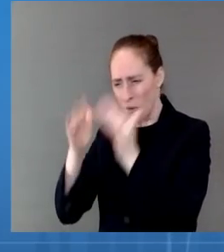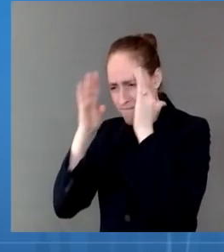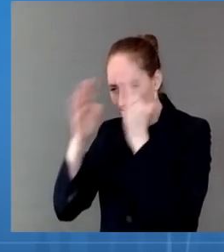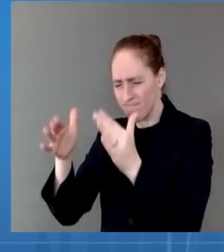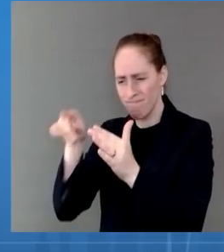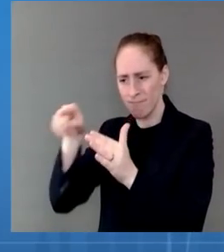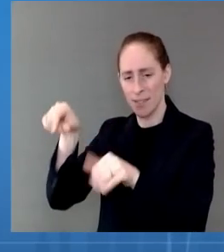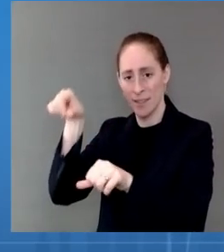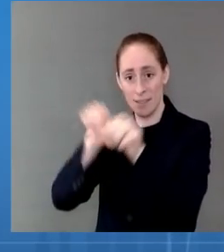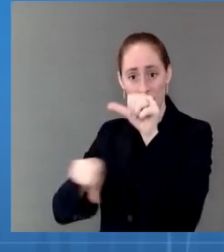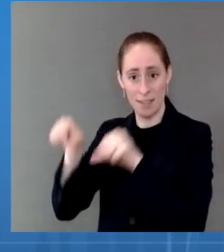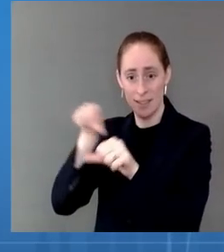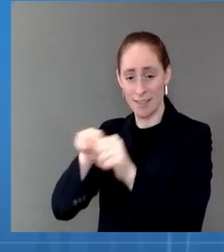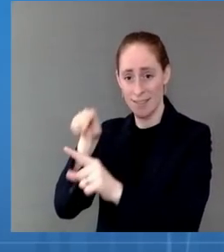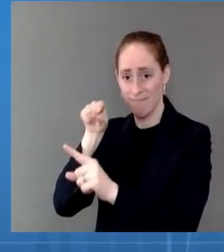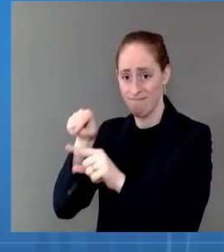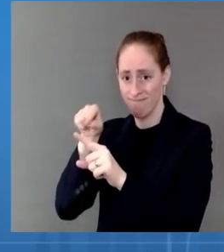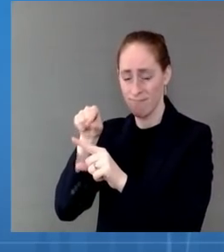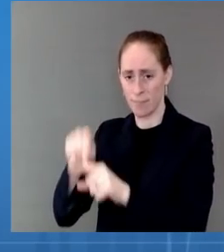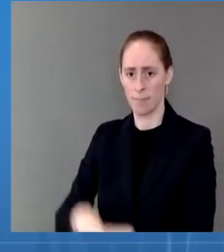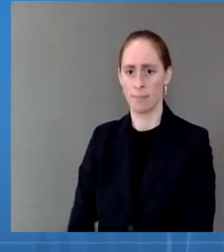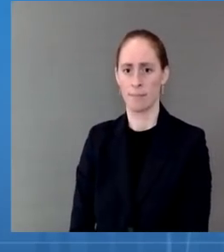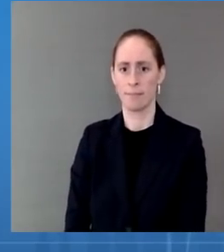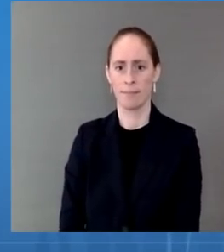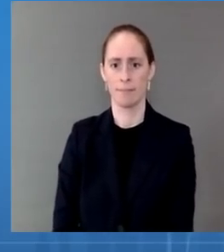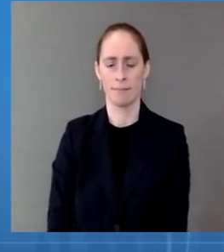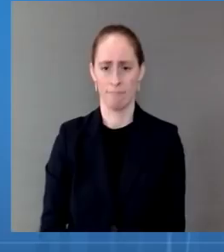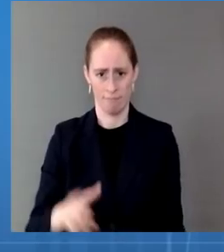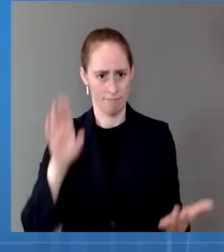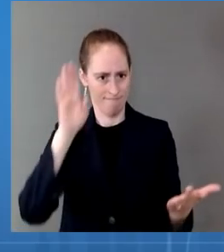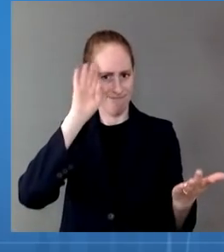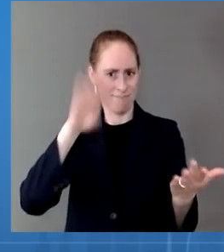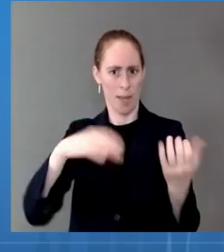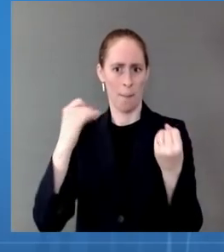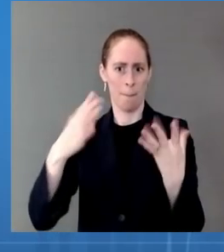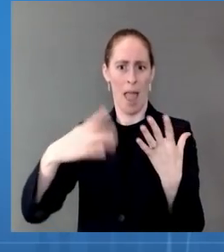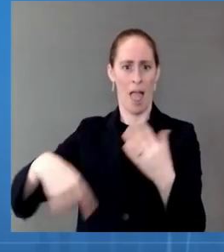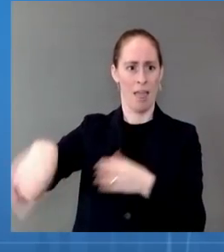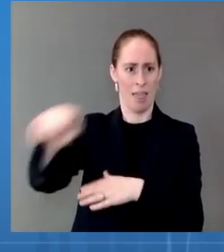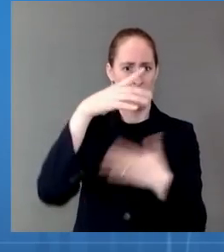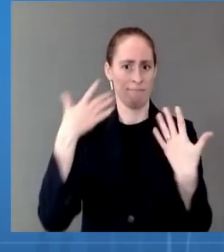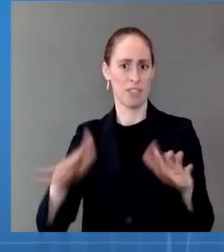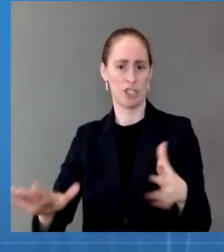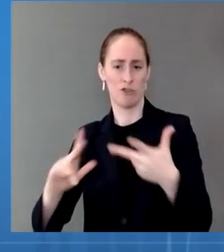We are monitoring the safety of these doses, as well as reports from around the world